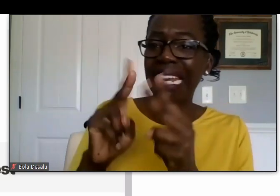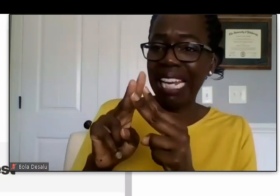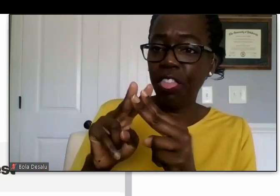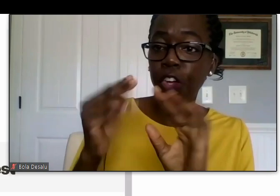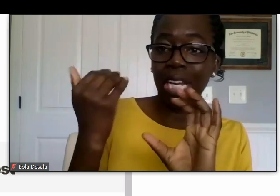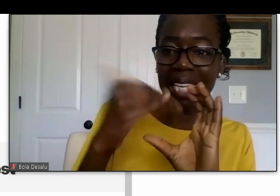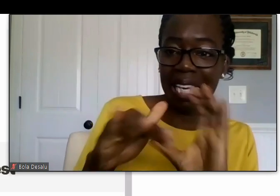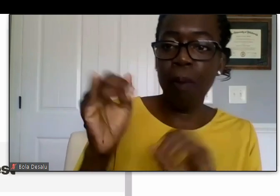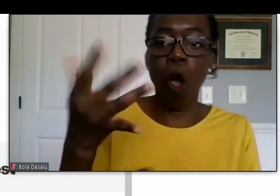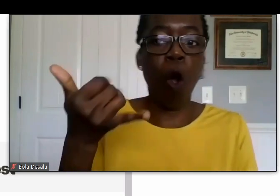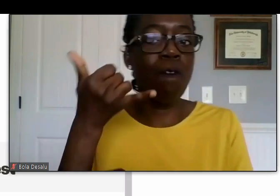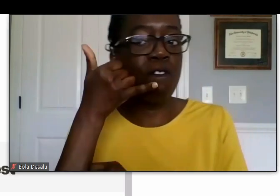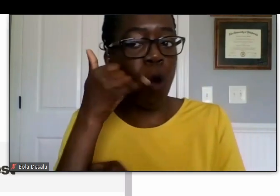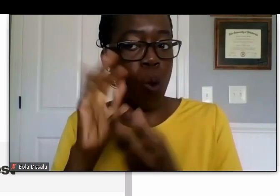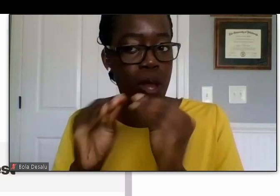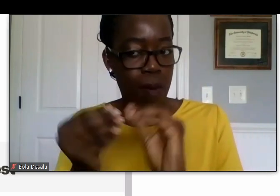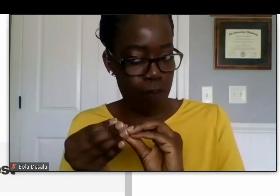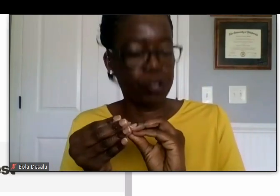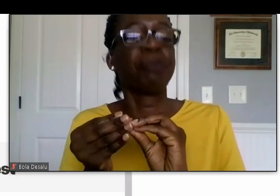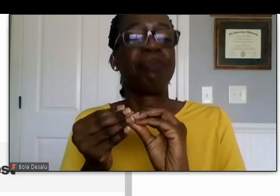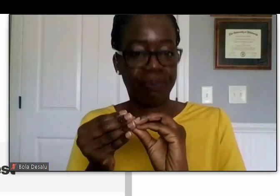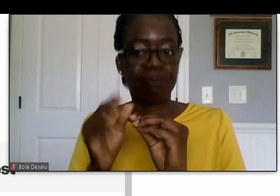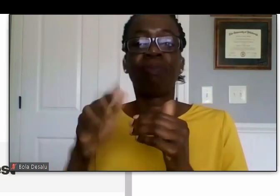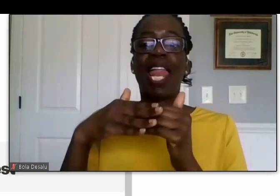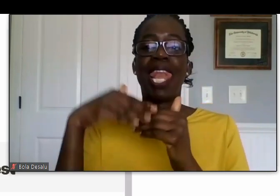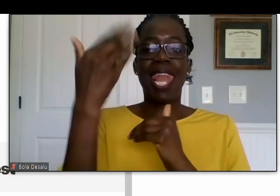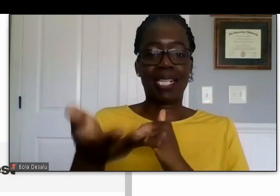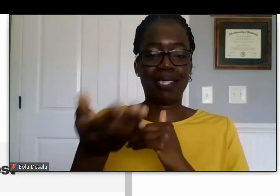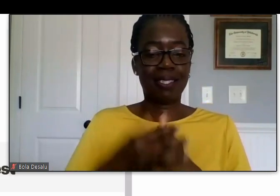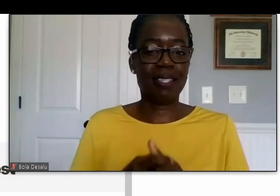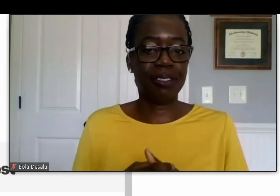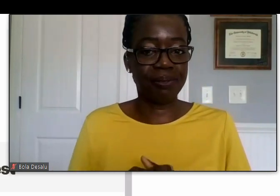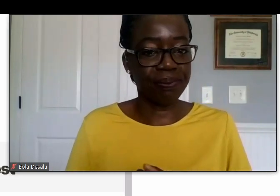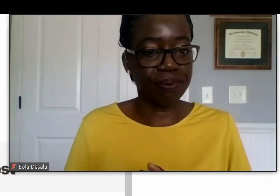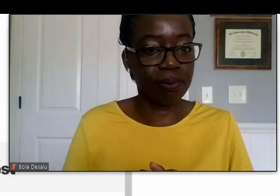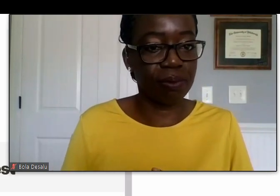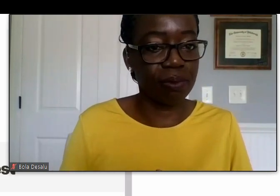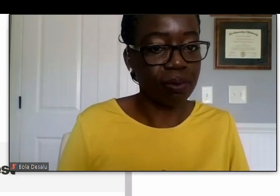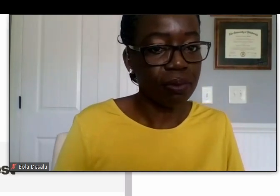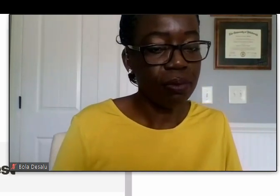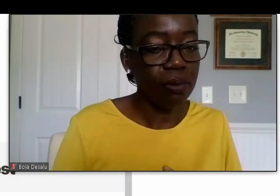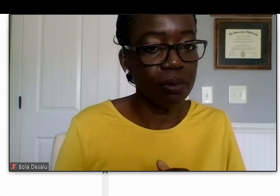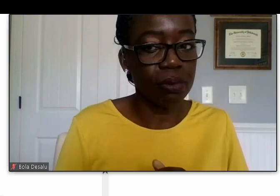Now it can be either their email or phone number. Next Slide.